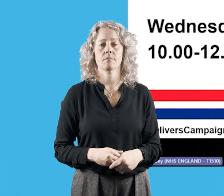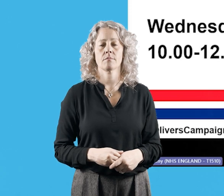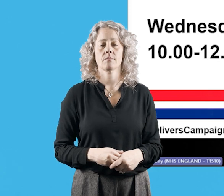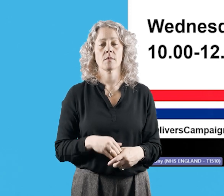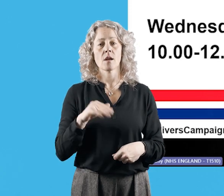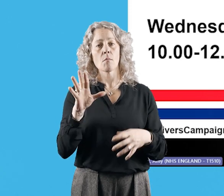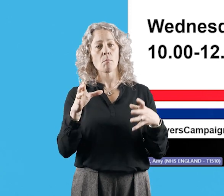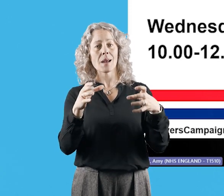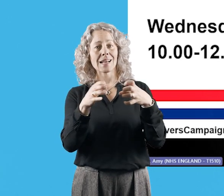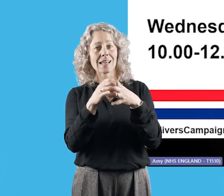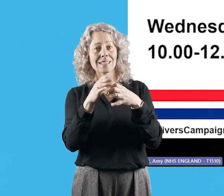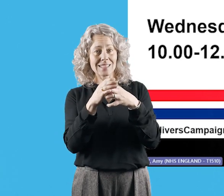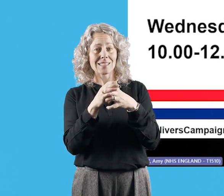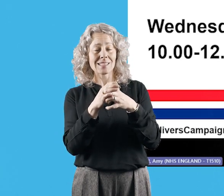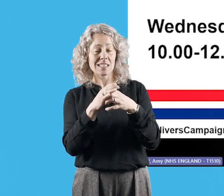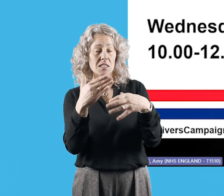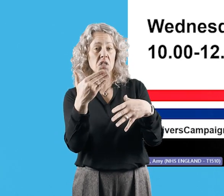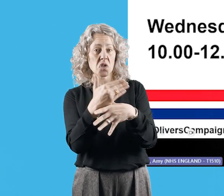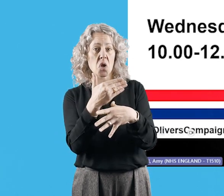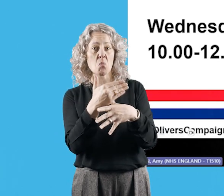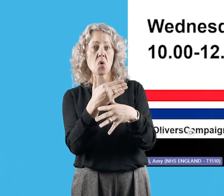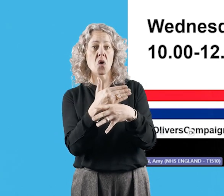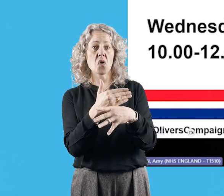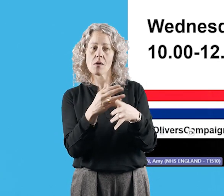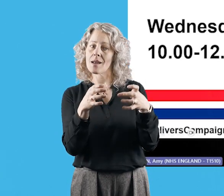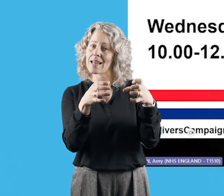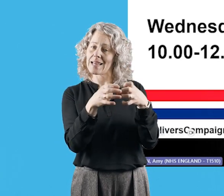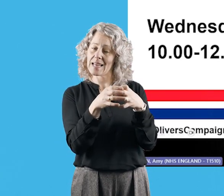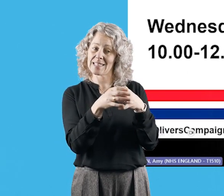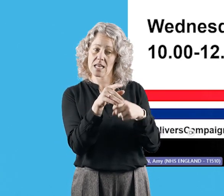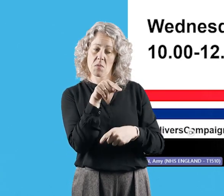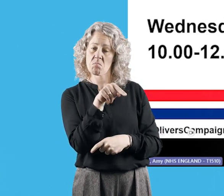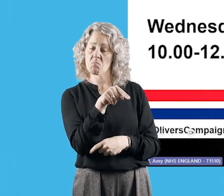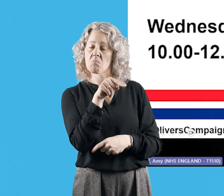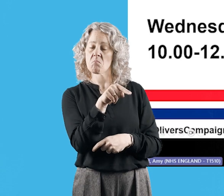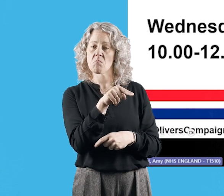teams effort. When a say a team I mean a team of experts by